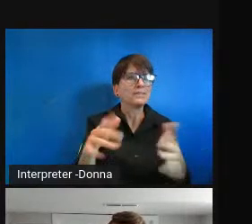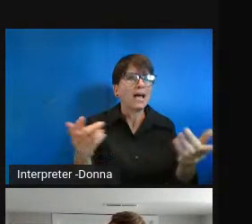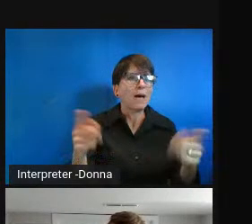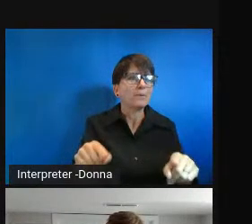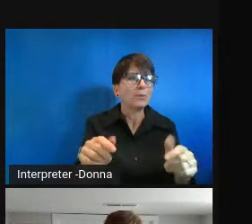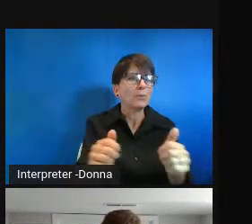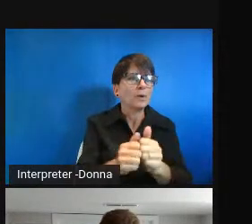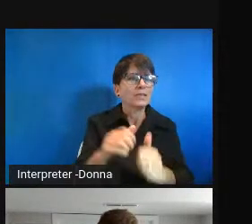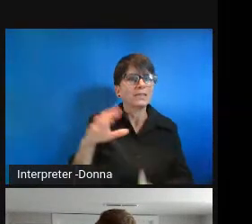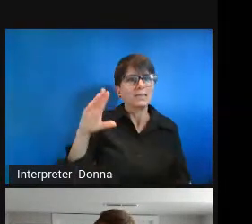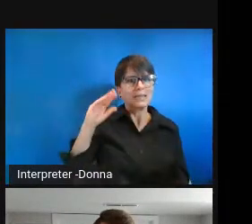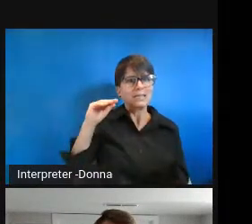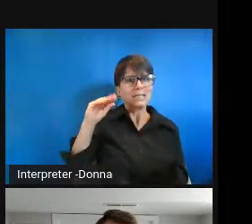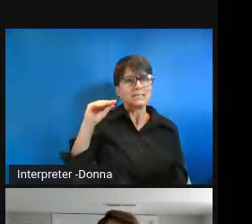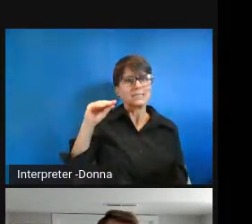They can inhibit the flow of walking or deter the